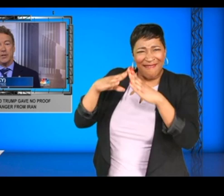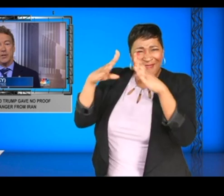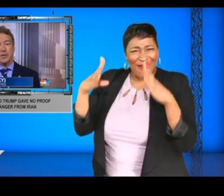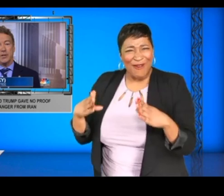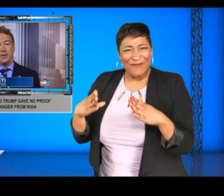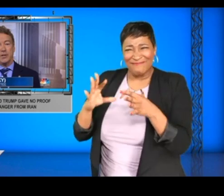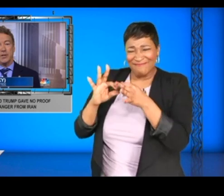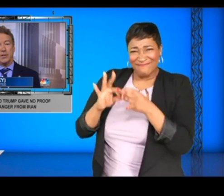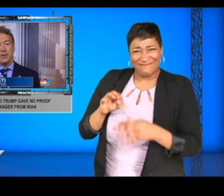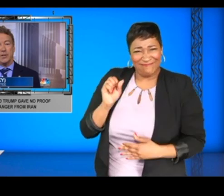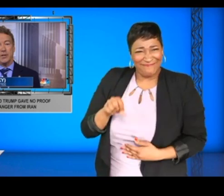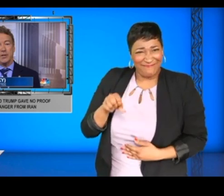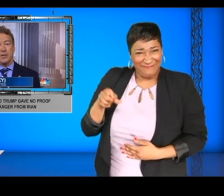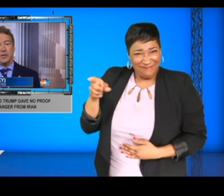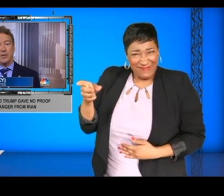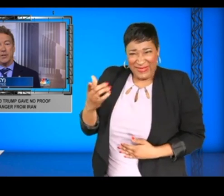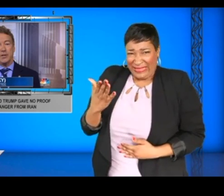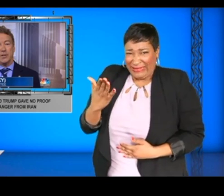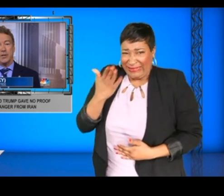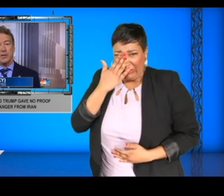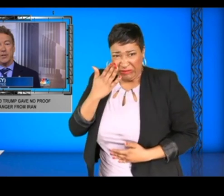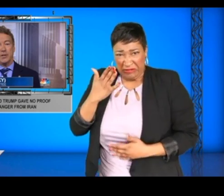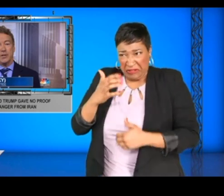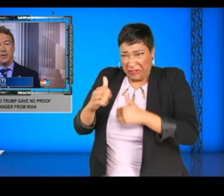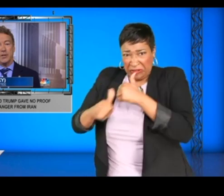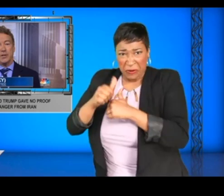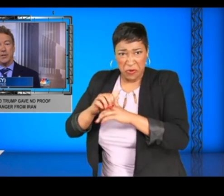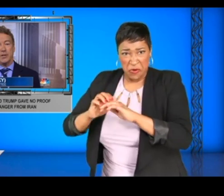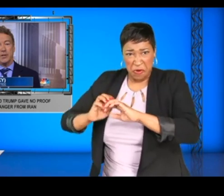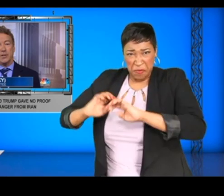But now there's some concern on both sides of the aisle.